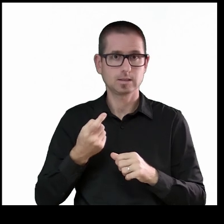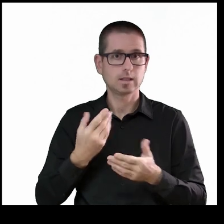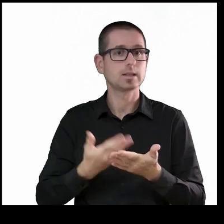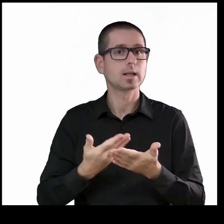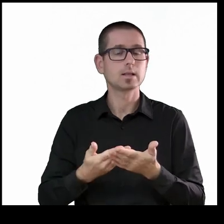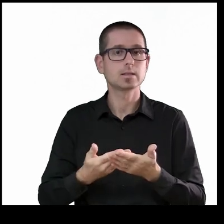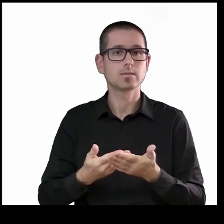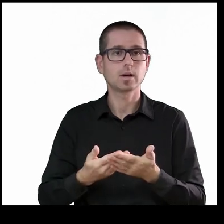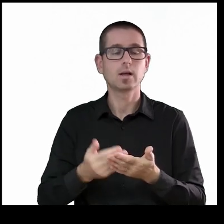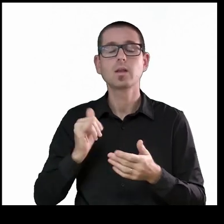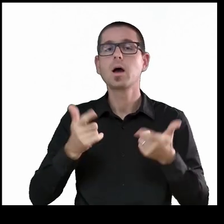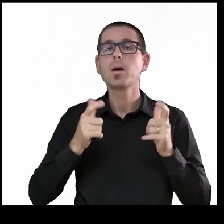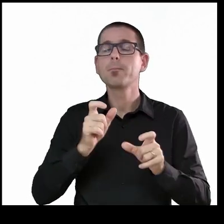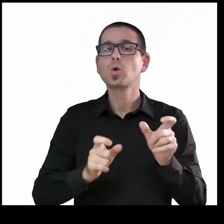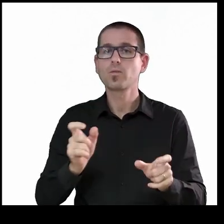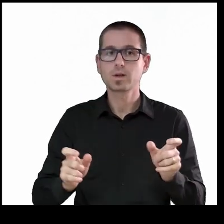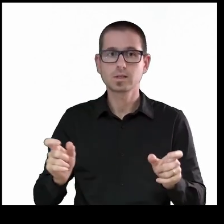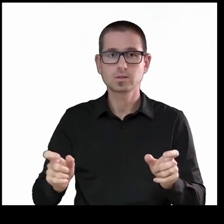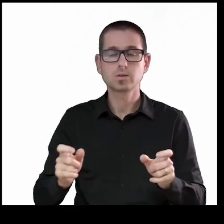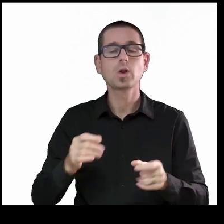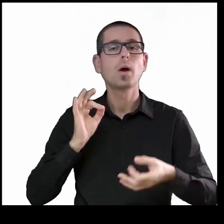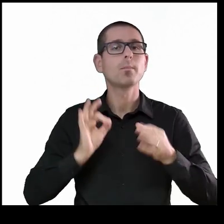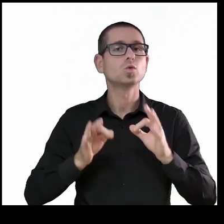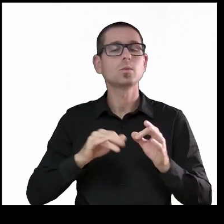professors are trying always to use